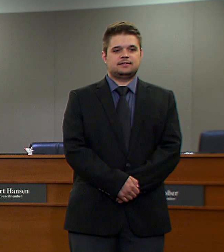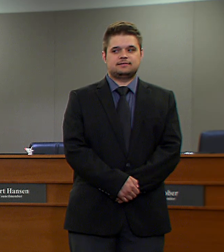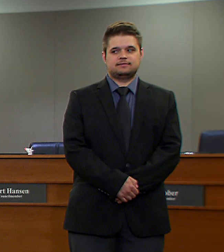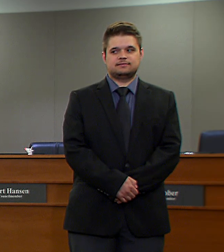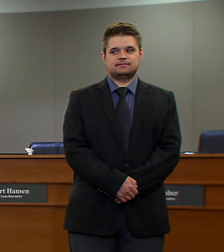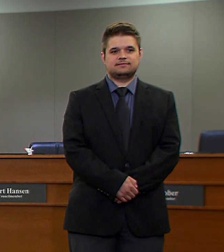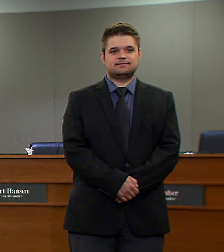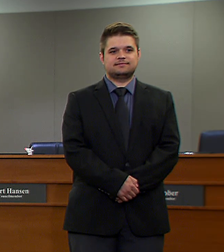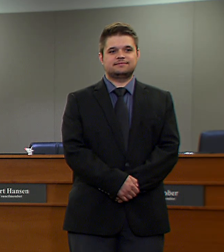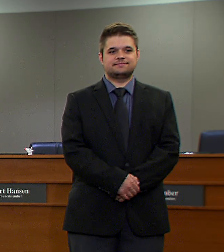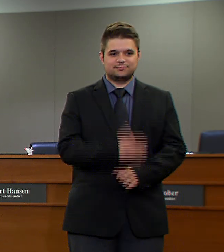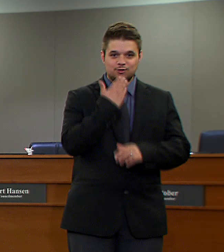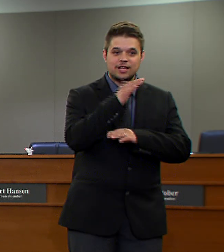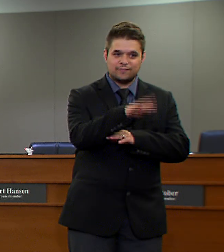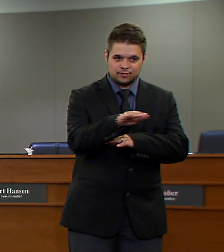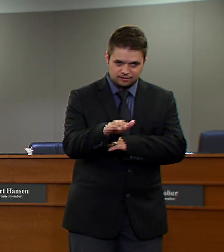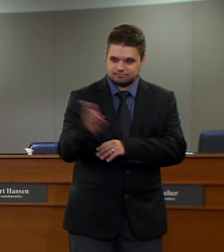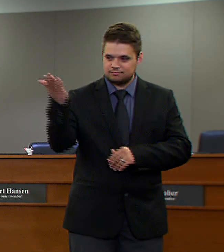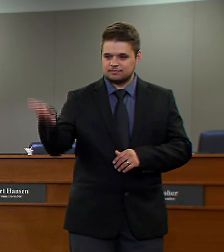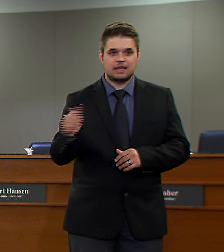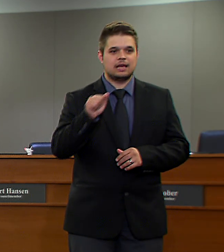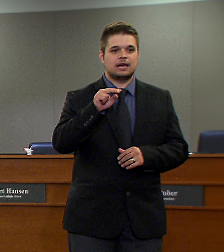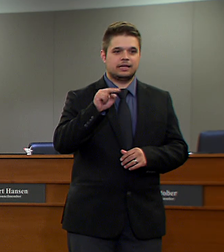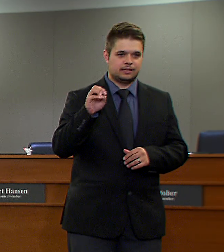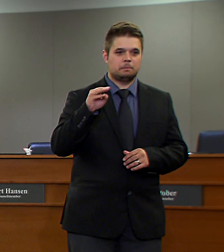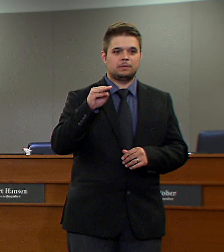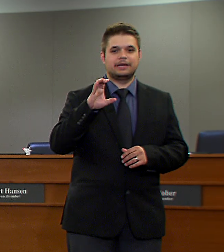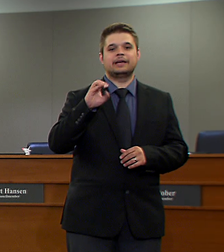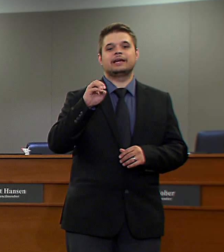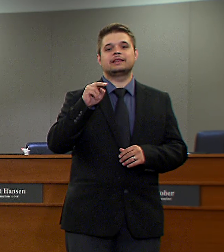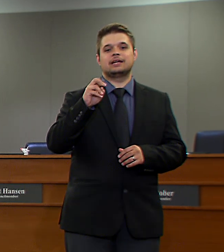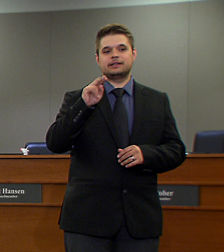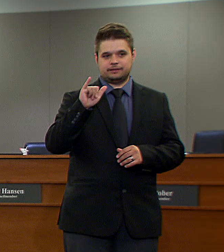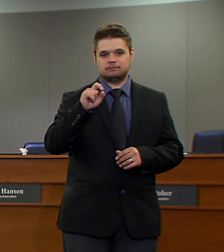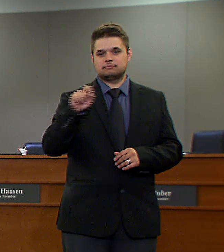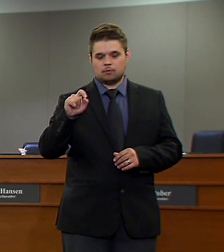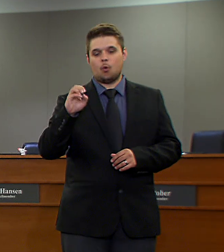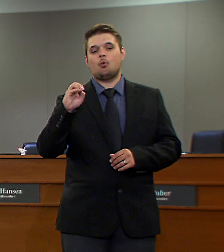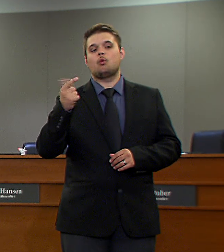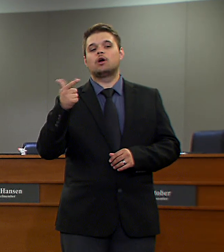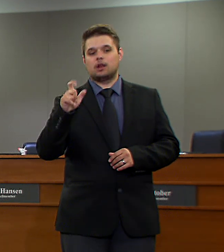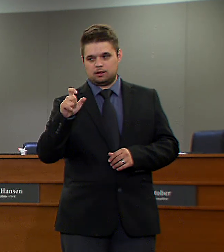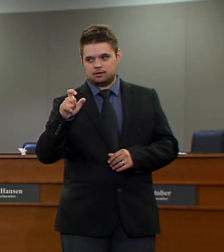Good afternoon, I'm Anne McEnerny-Ogle, Mayor for the City of Vancouver. And today we have Alex and